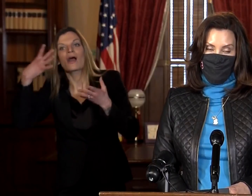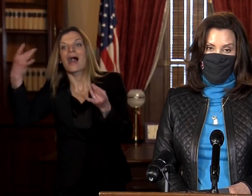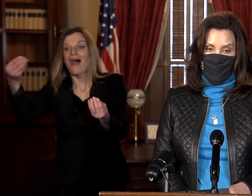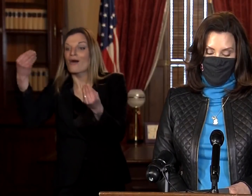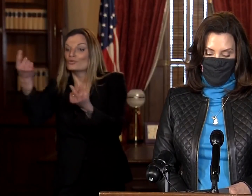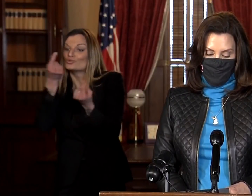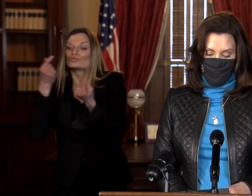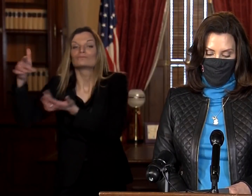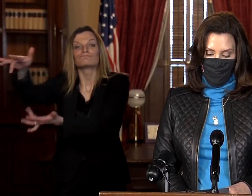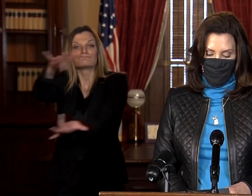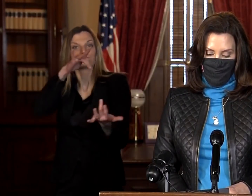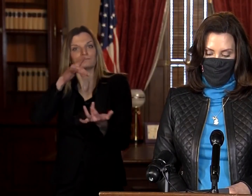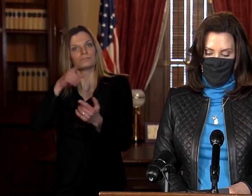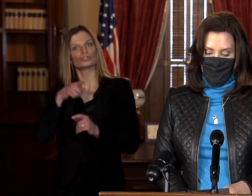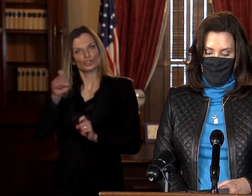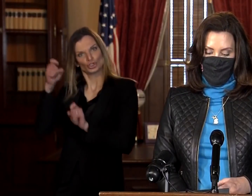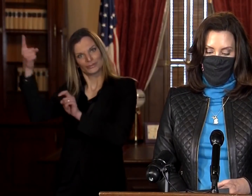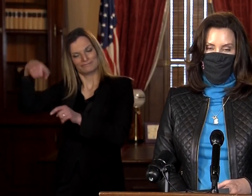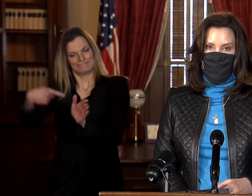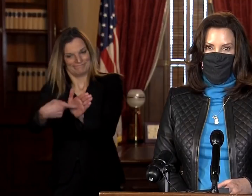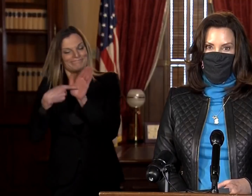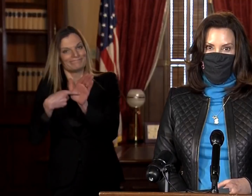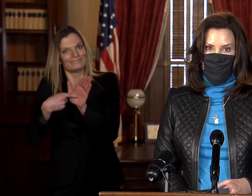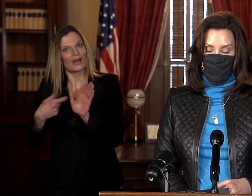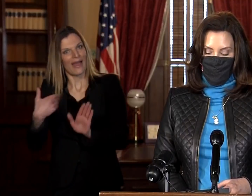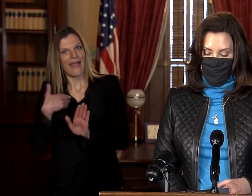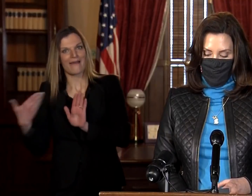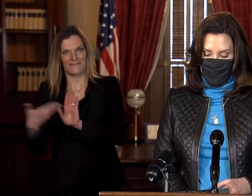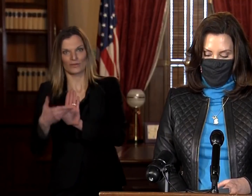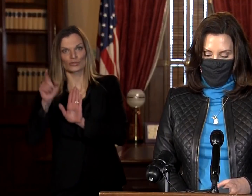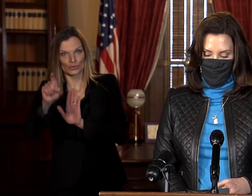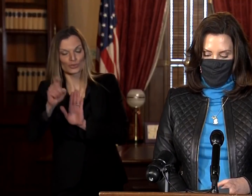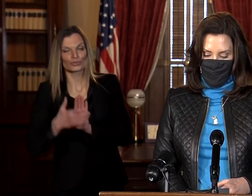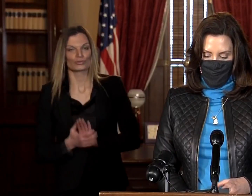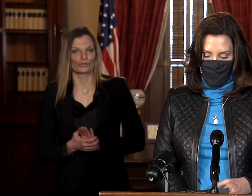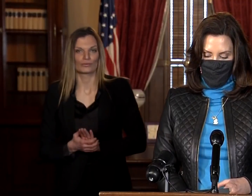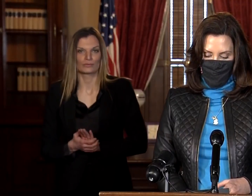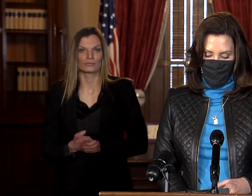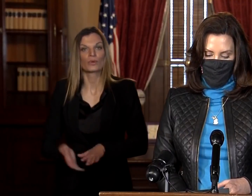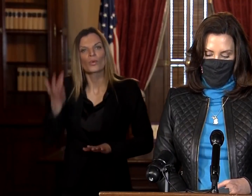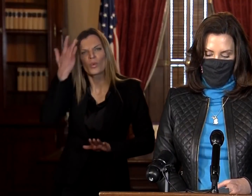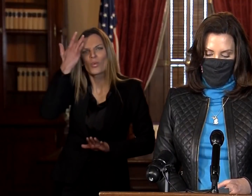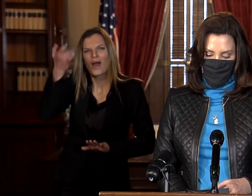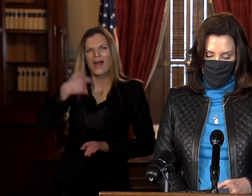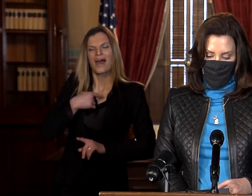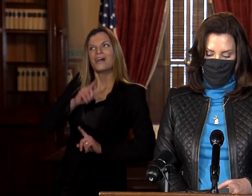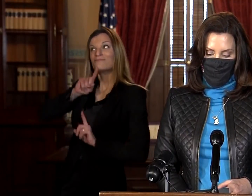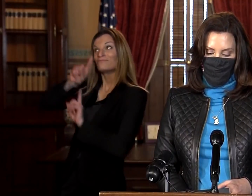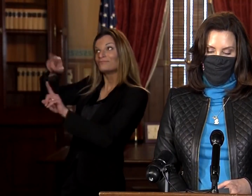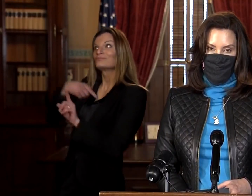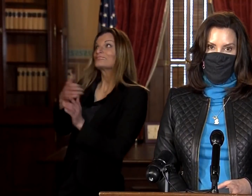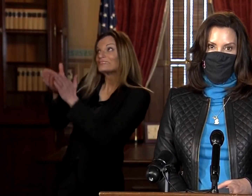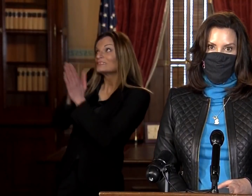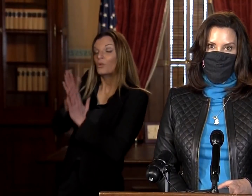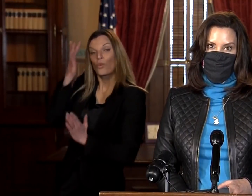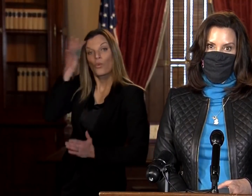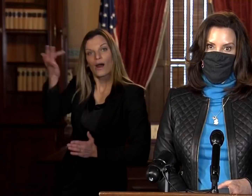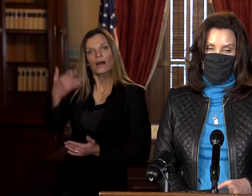require masks in public. This is a policy that has This is a policy that has bipartisan support. bipartisan support. That would really improve